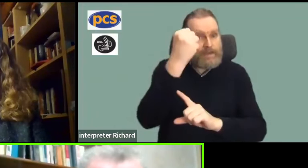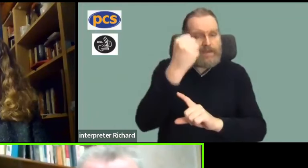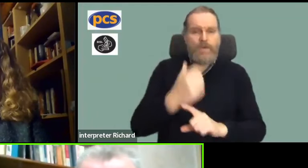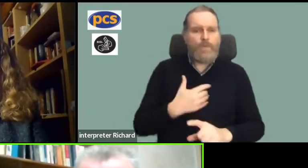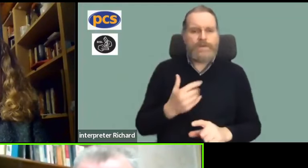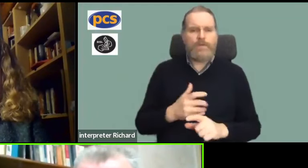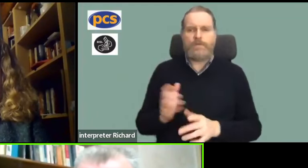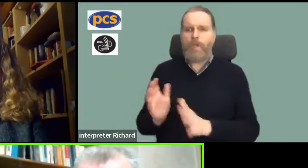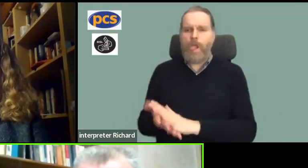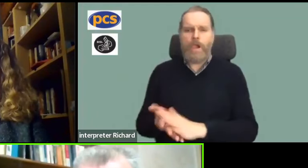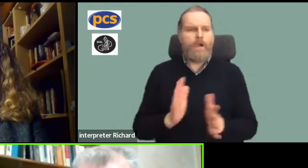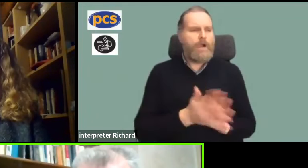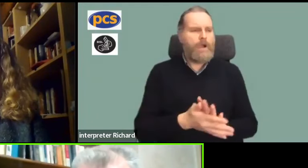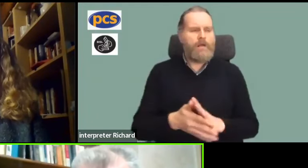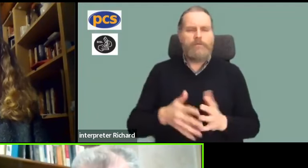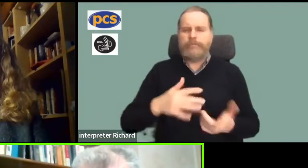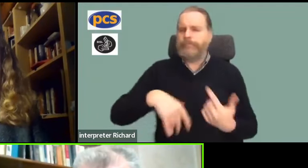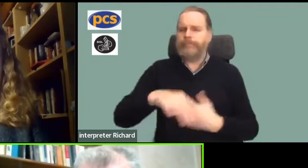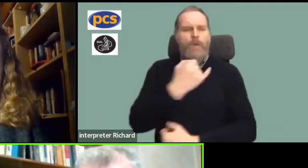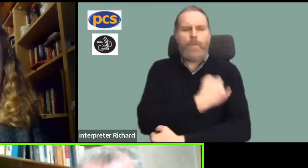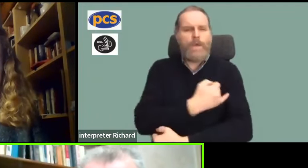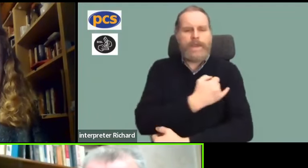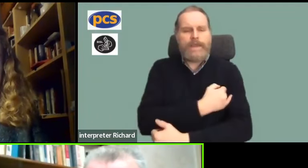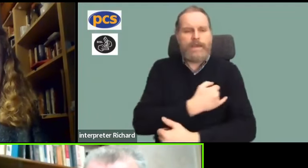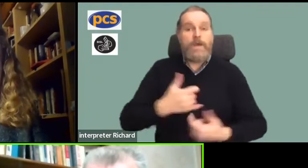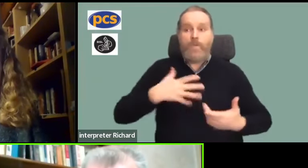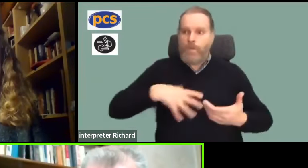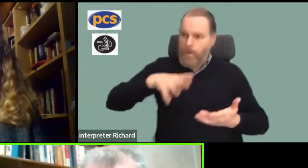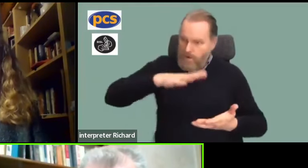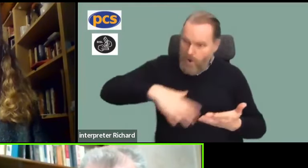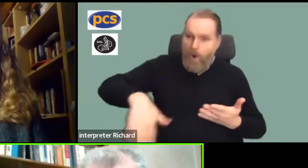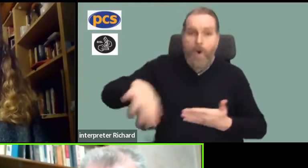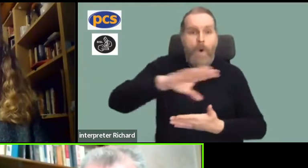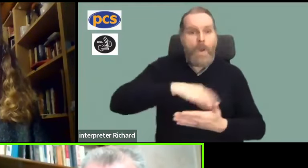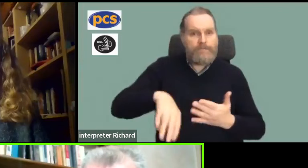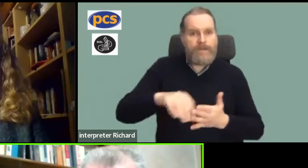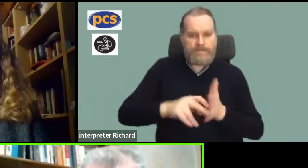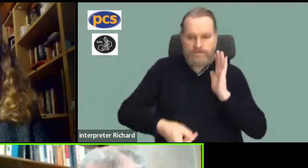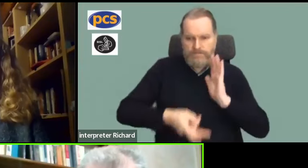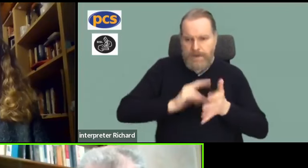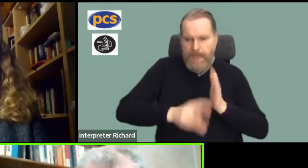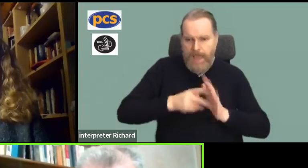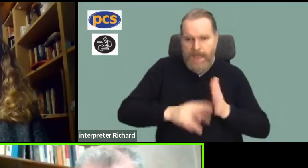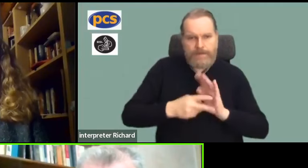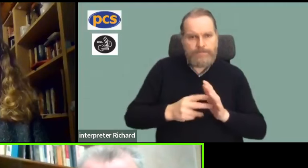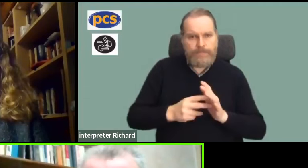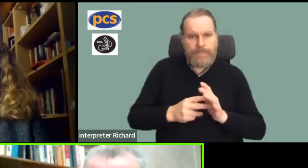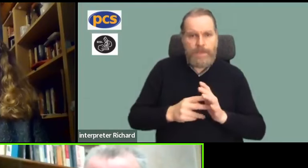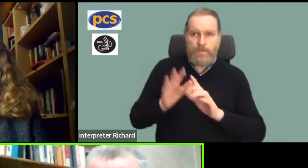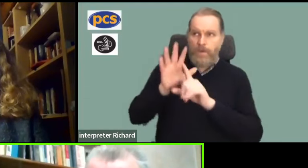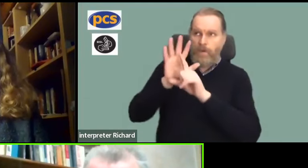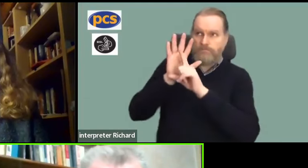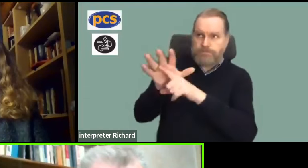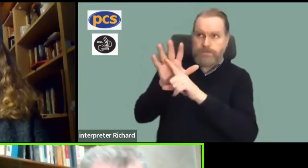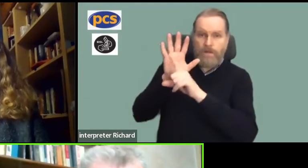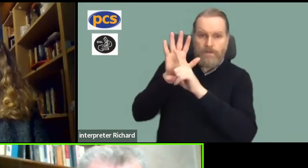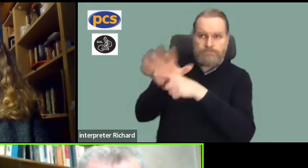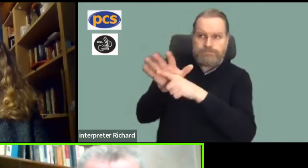And I think that the thing that we are constantly trying to grapple with here is we've got a fantastic vote vote. We had a particular strategy to put